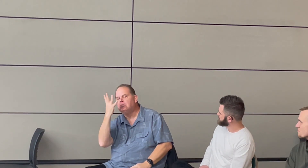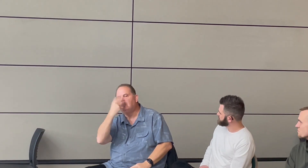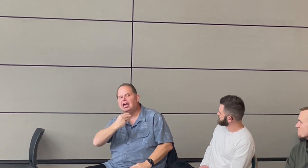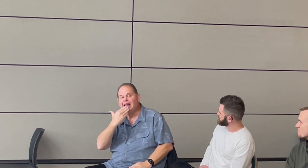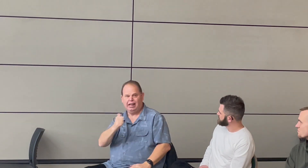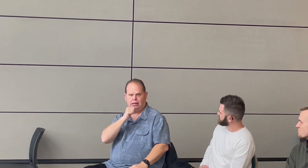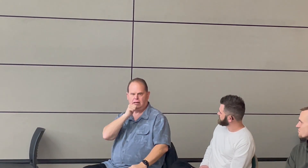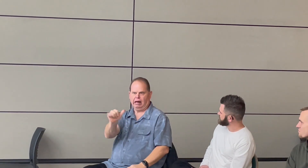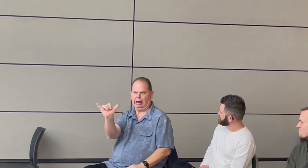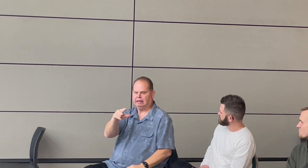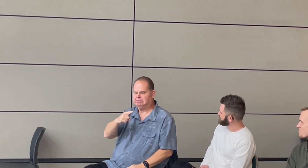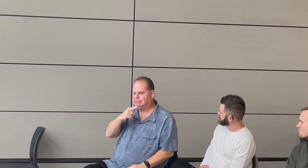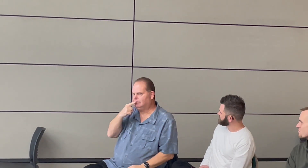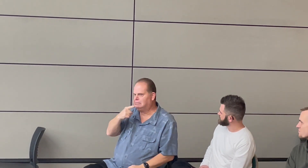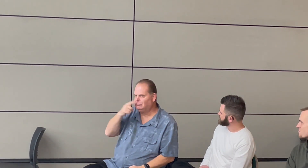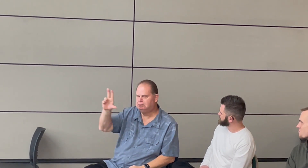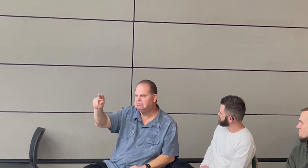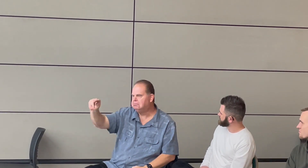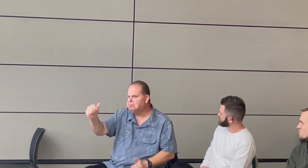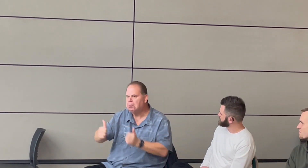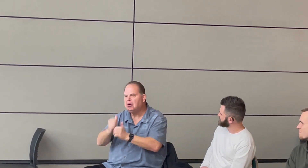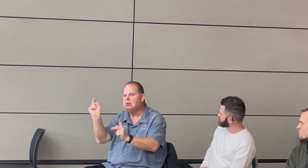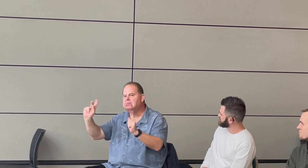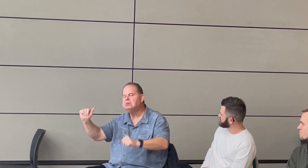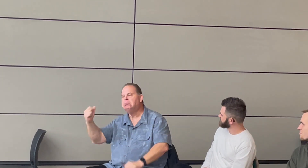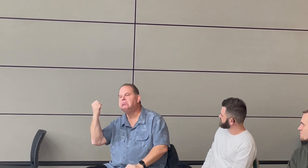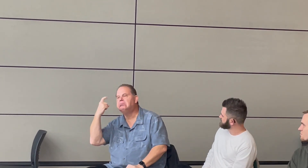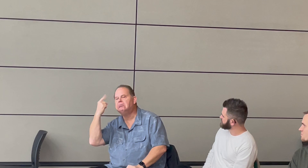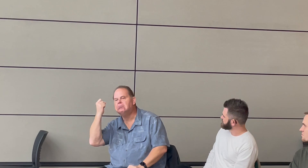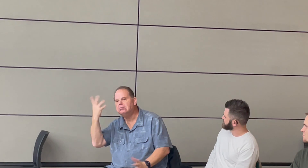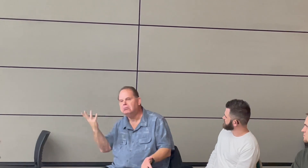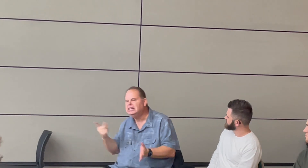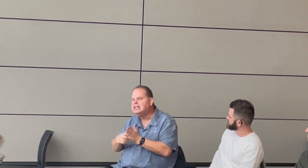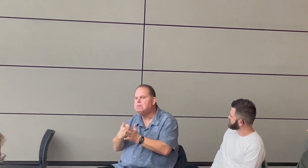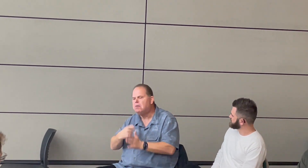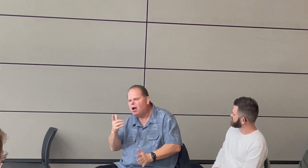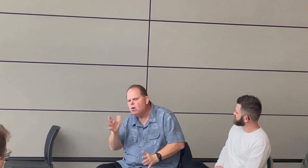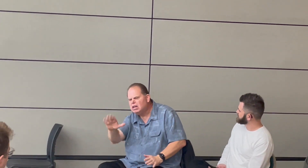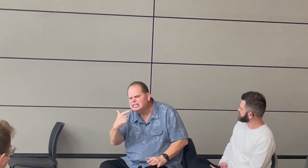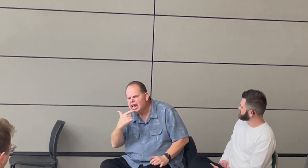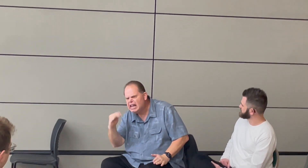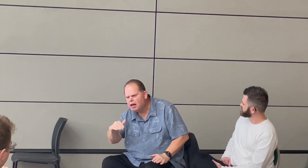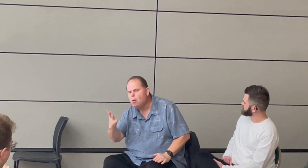them uh I was still speaking okay and not like someone who is a native hearing English speaker